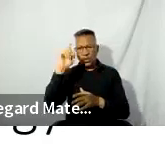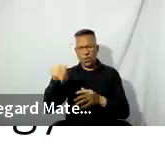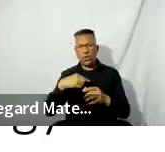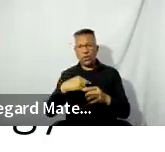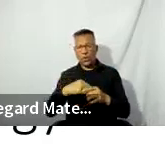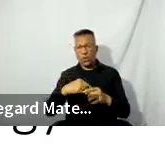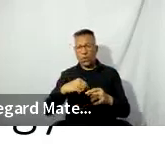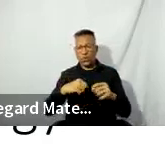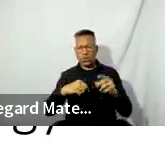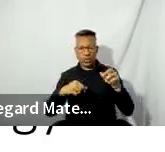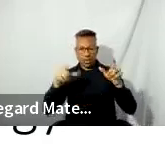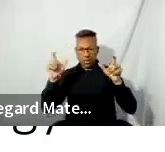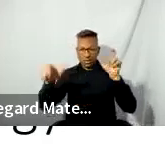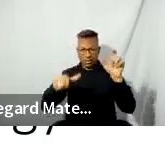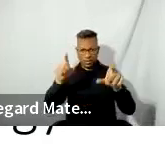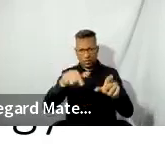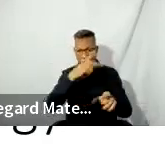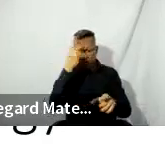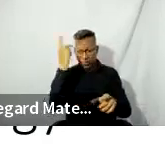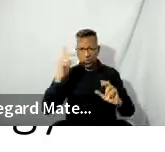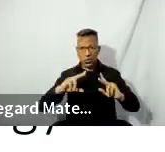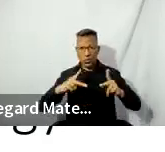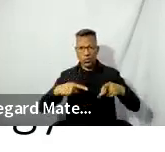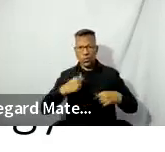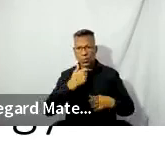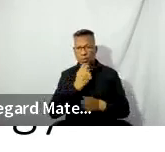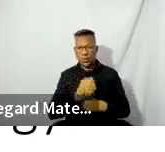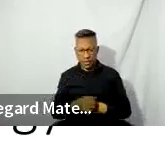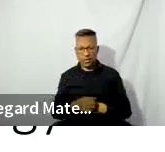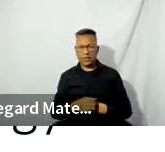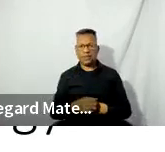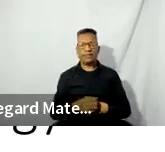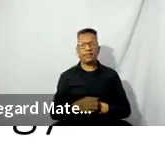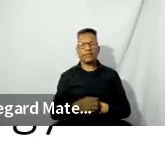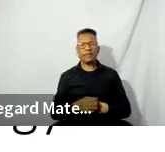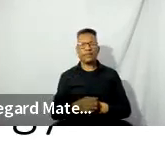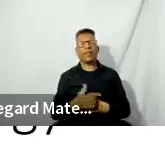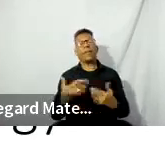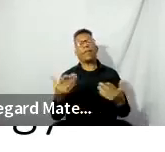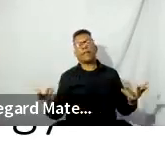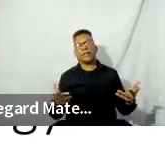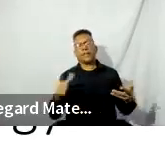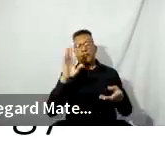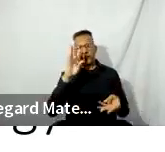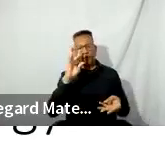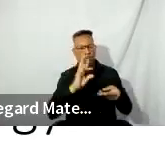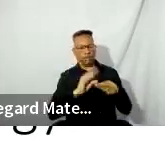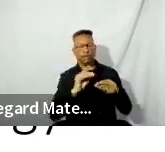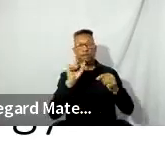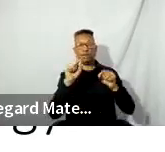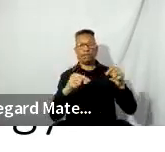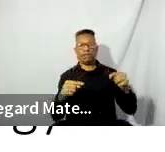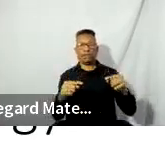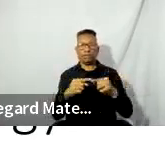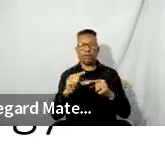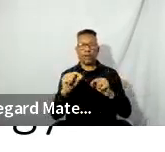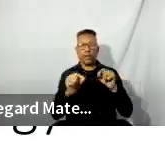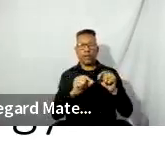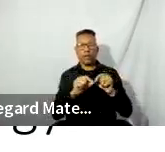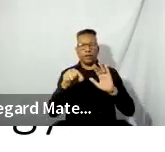the sign which is exemplified and, outline utlined utlined through a particular through a particular analysis of the